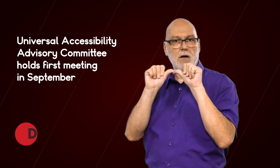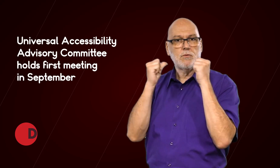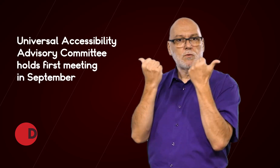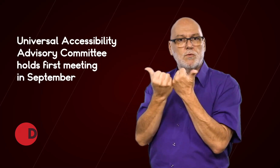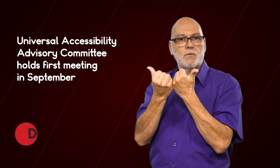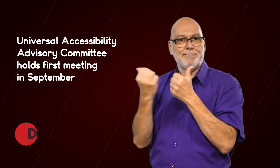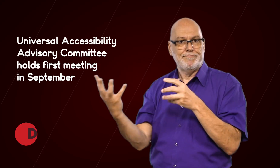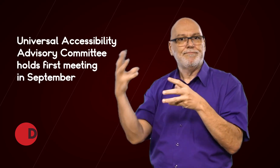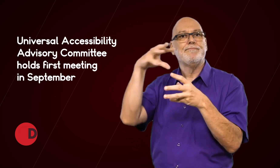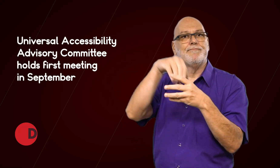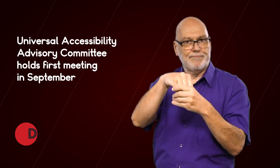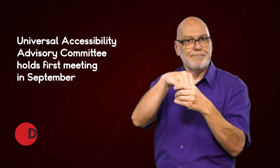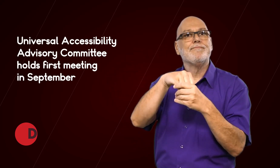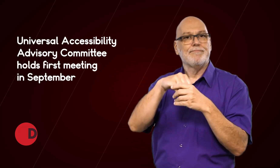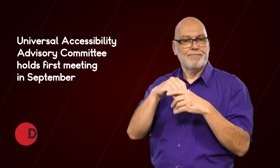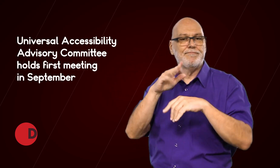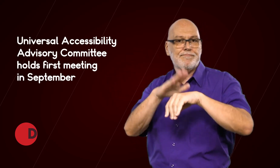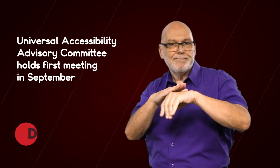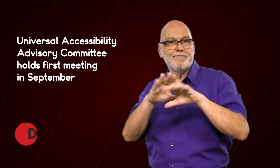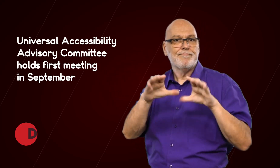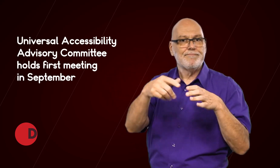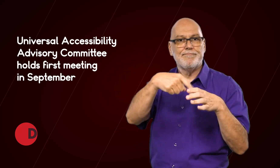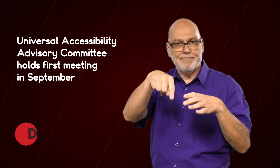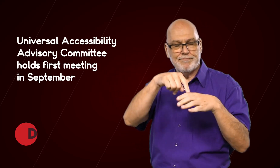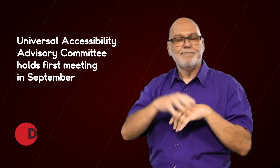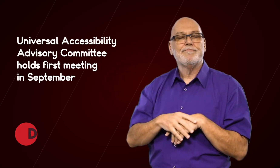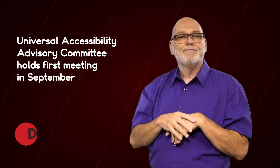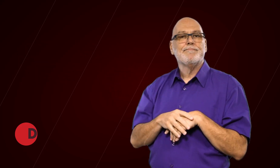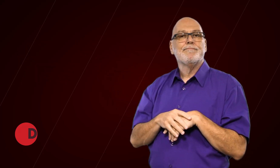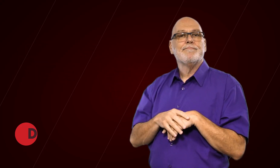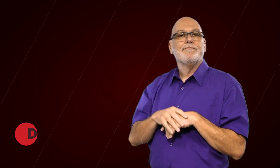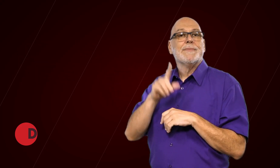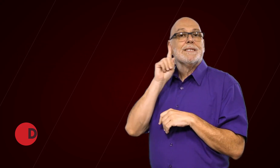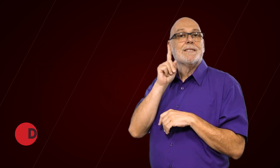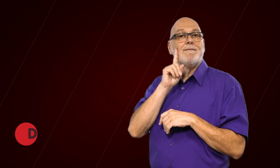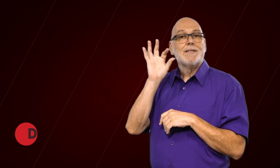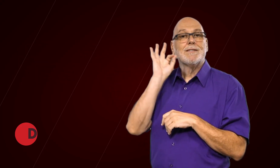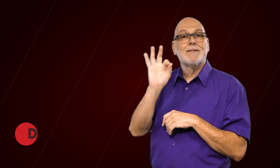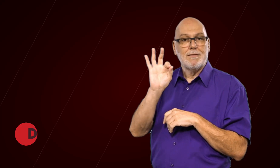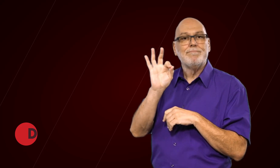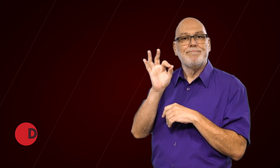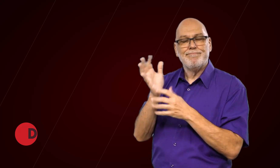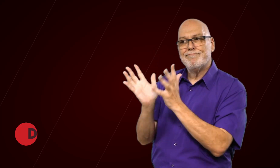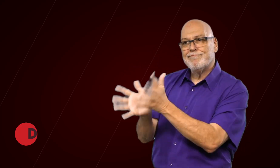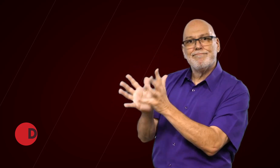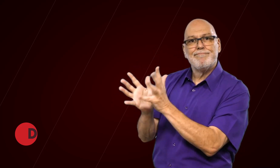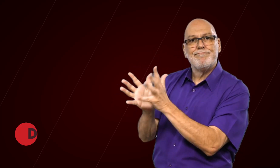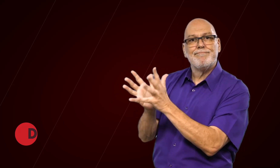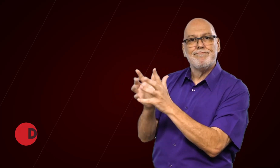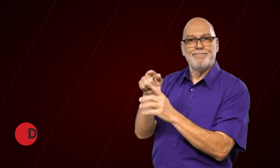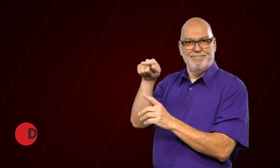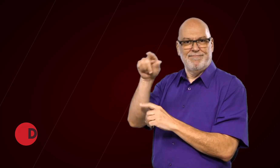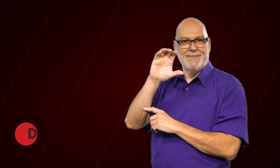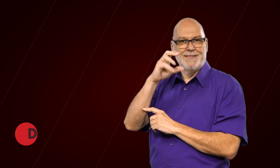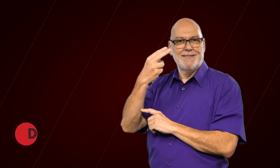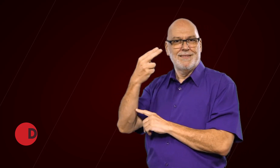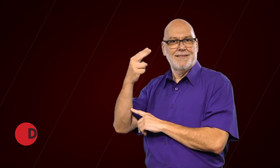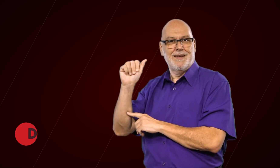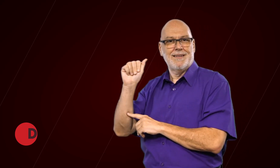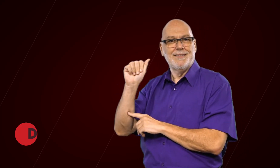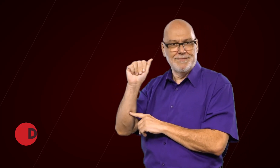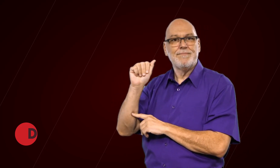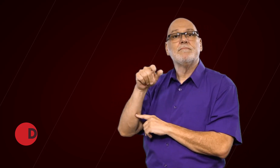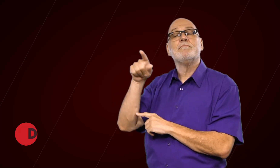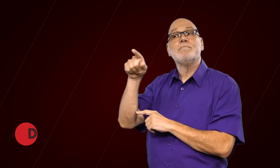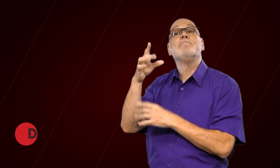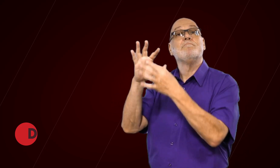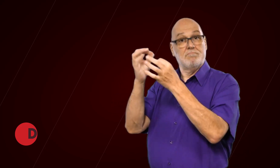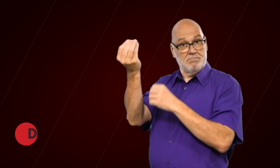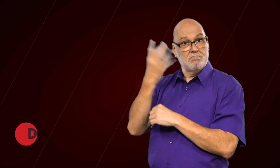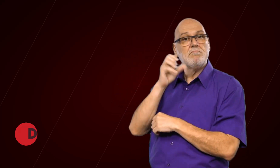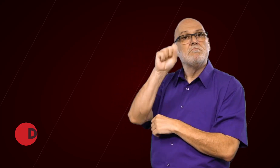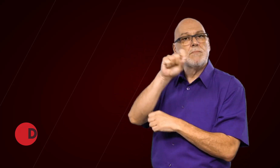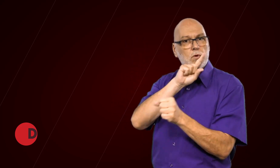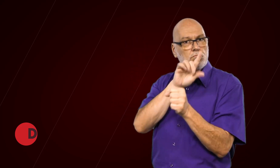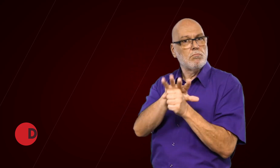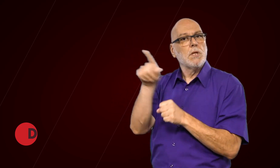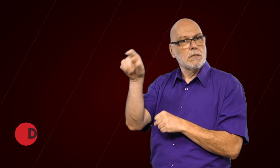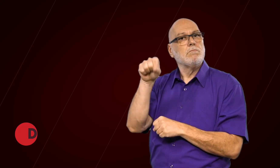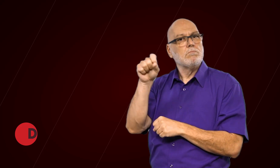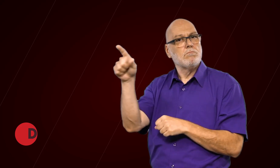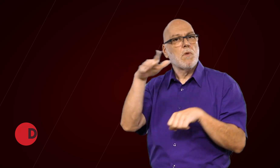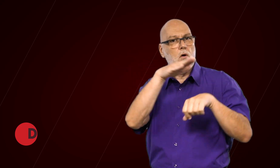Association. DeafDots spoke with a person at CHHA who confirmed she is on